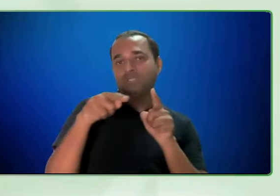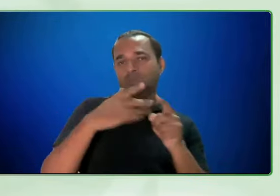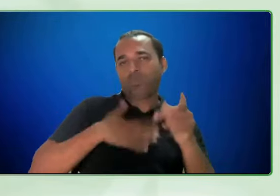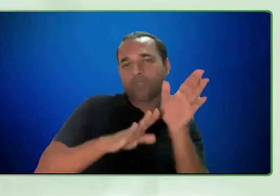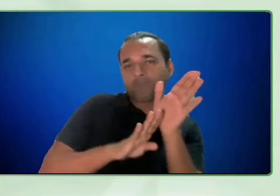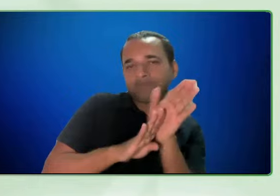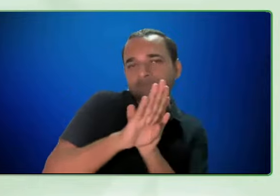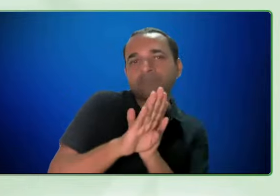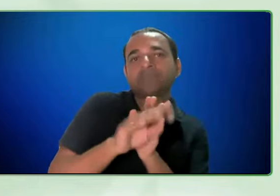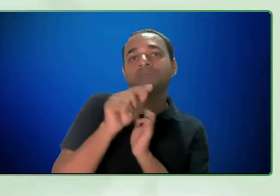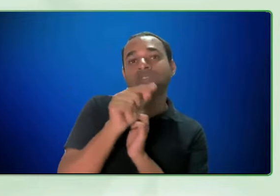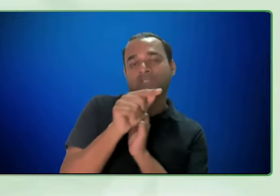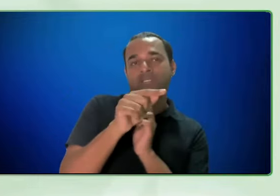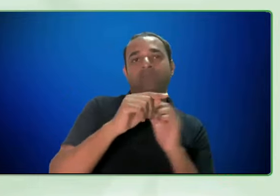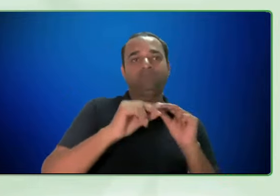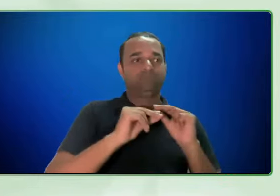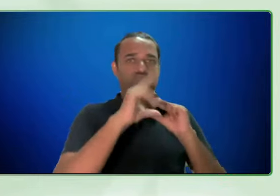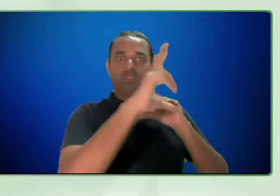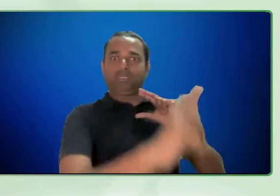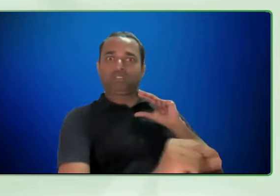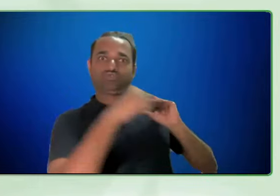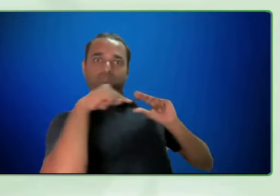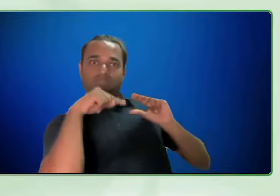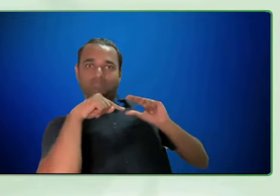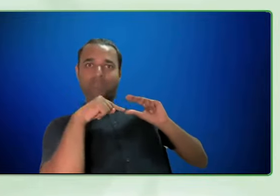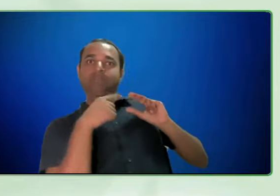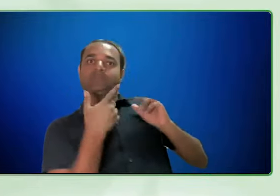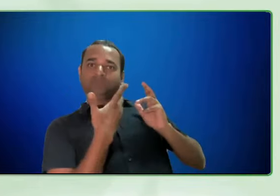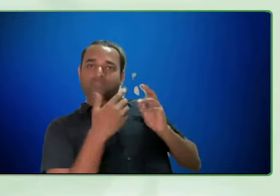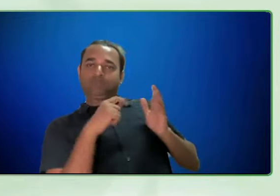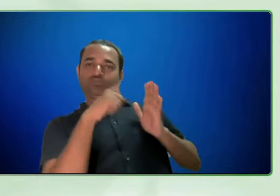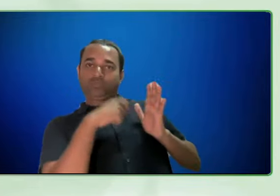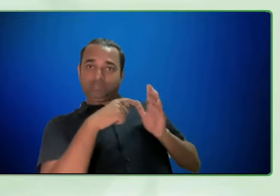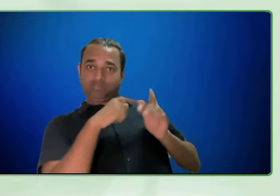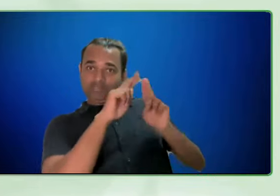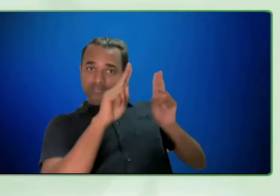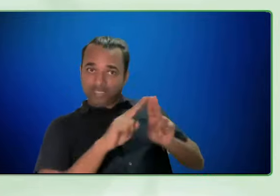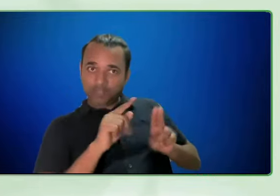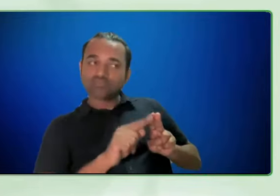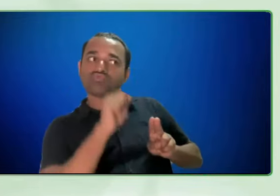and say welcome to the Zero Project India. MICHAEL FEMBEK: thank you Meera. This concludes